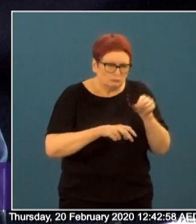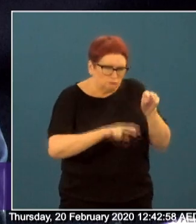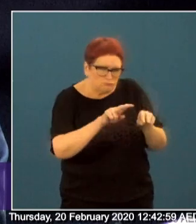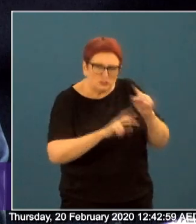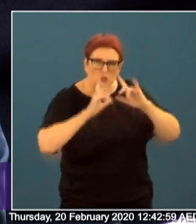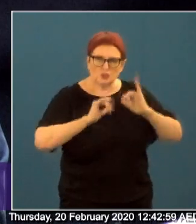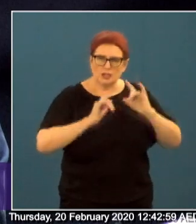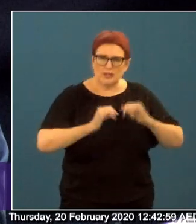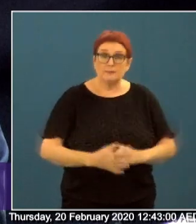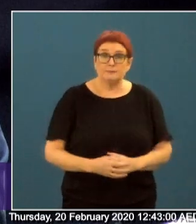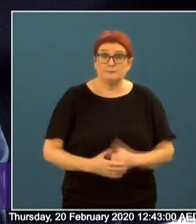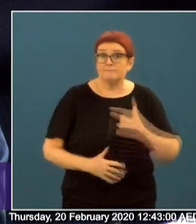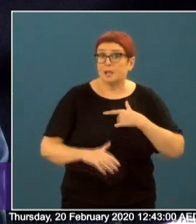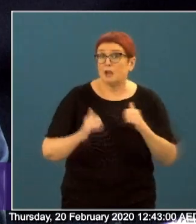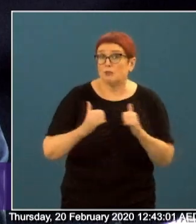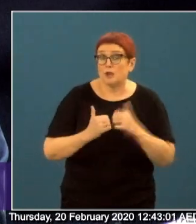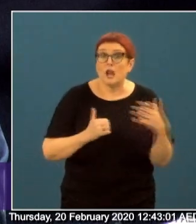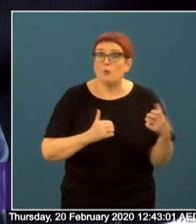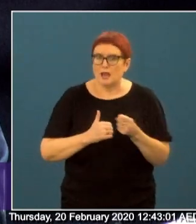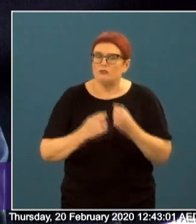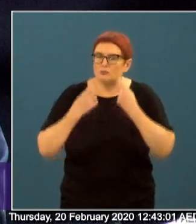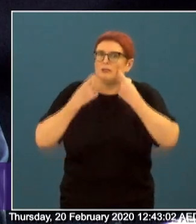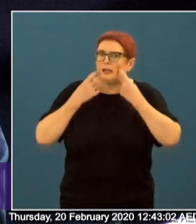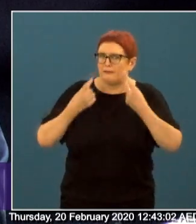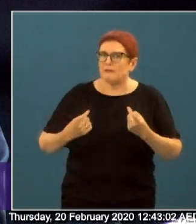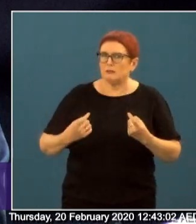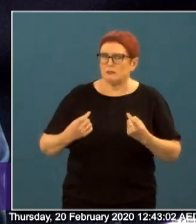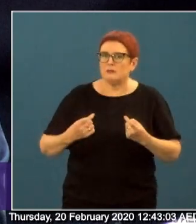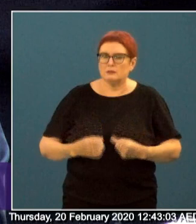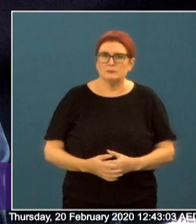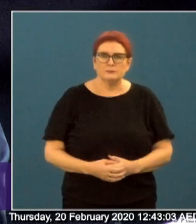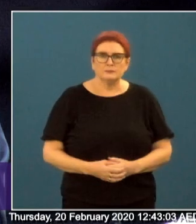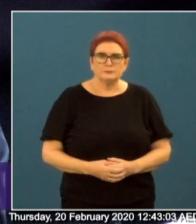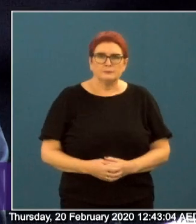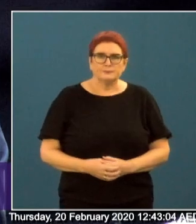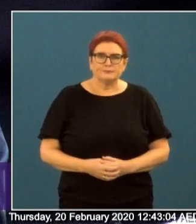I think we do need to be careful that the — as far as possible,